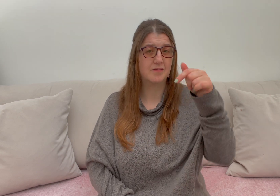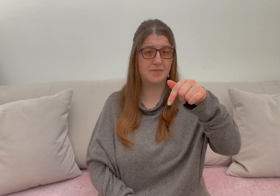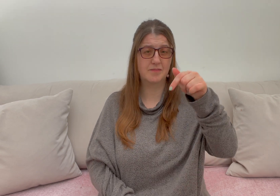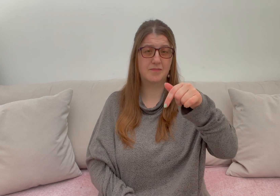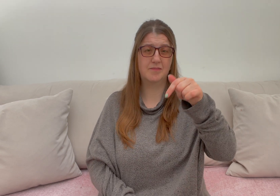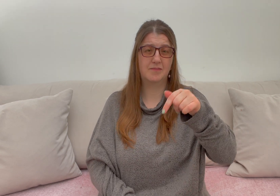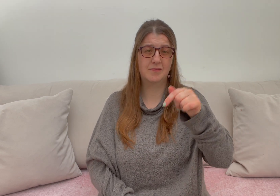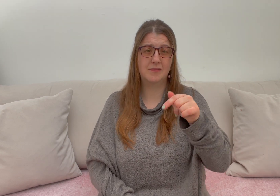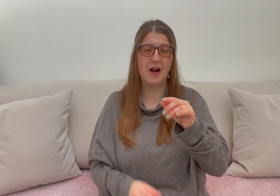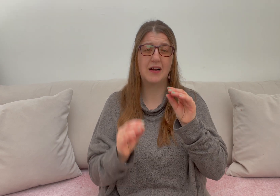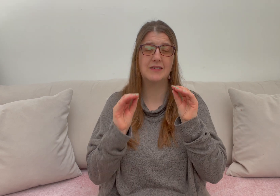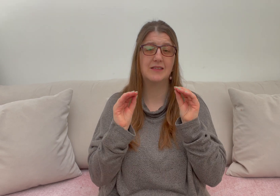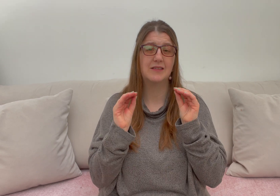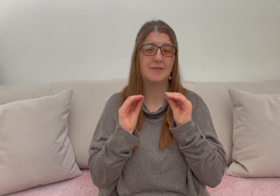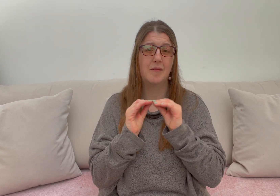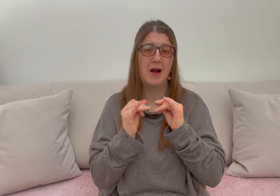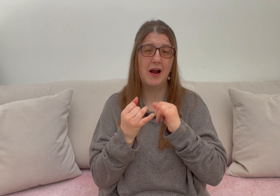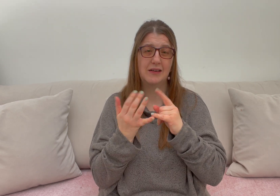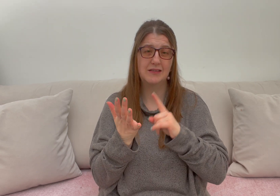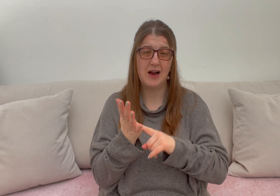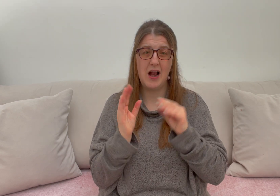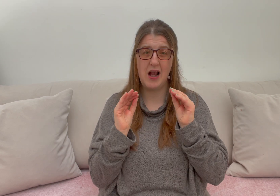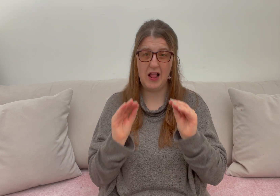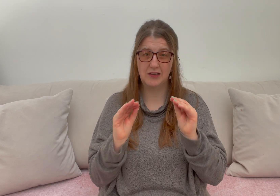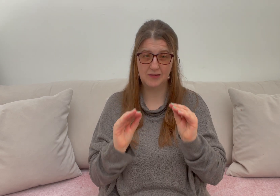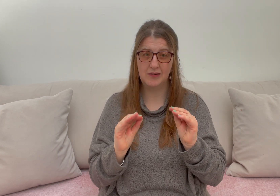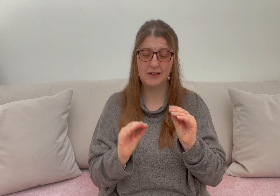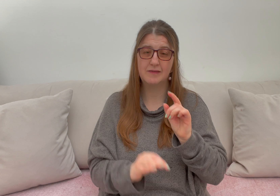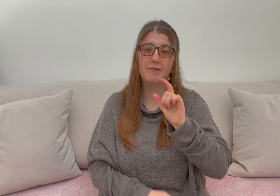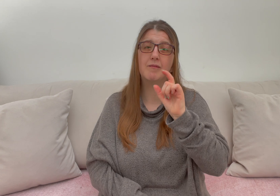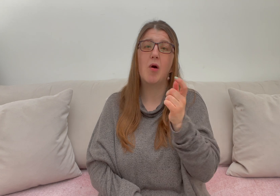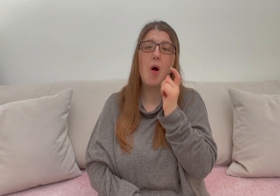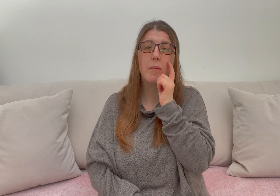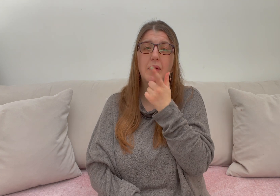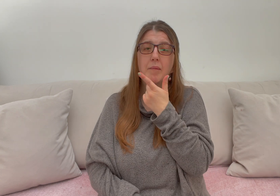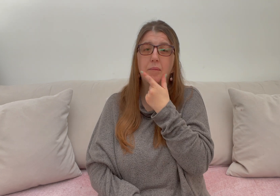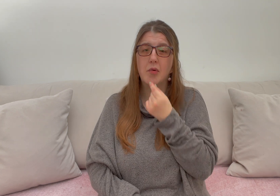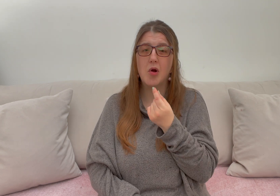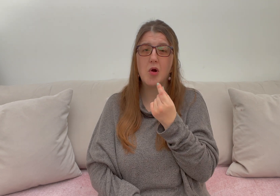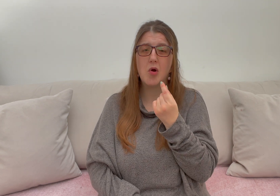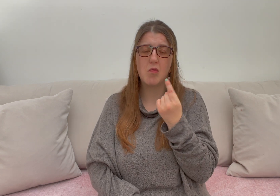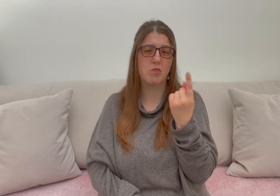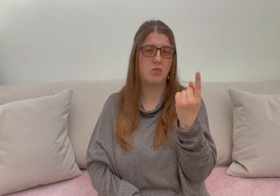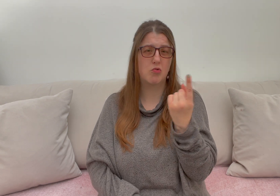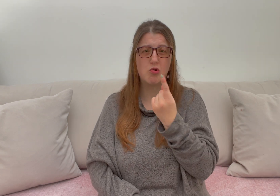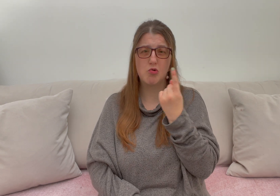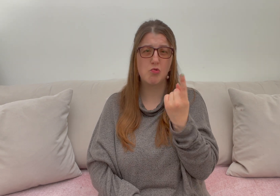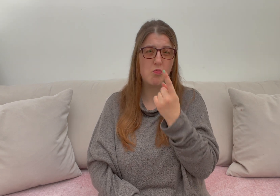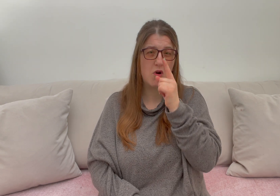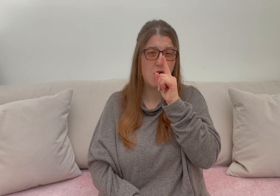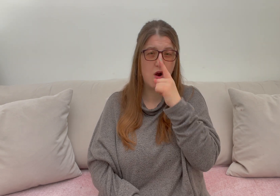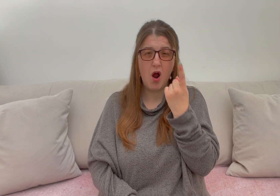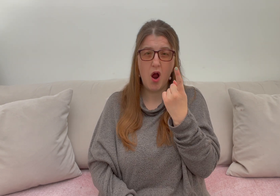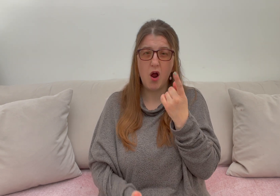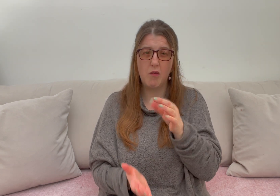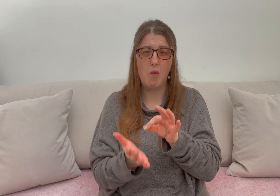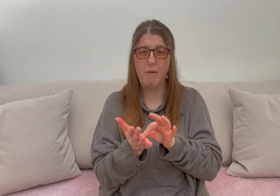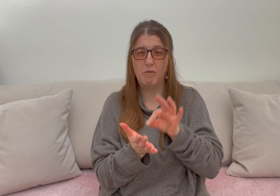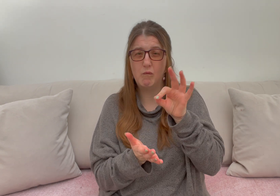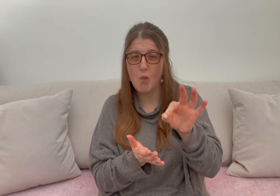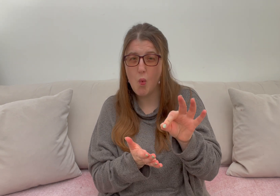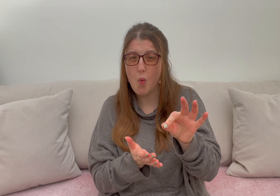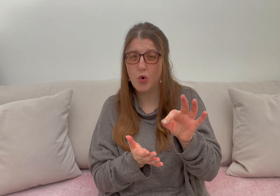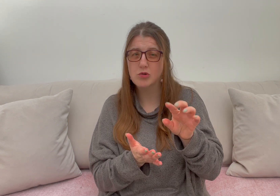this is for people who are interested in BSL but they unable to afford it